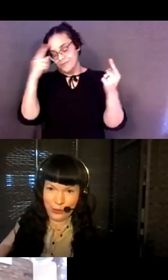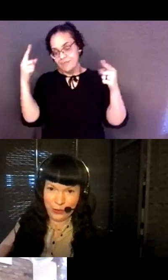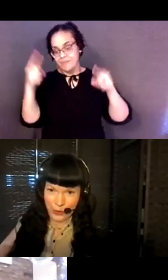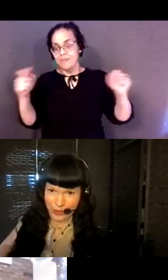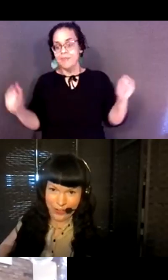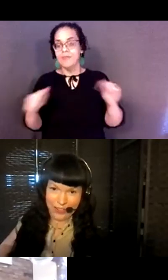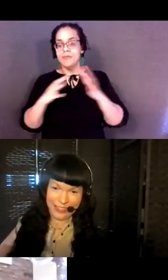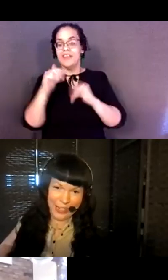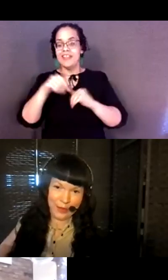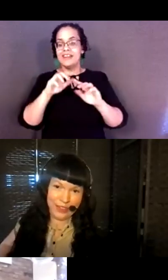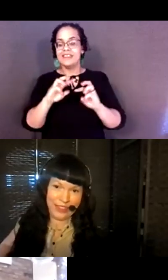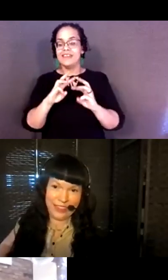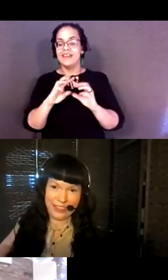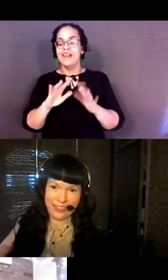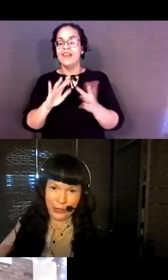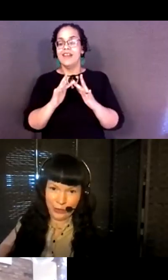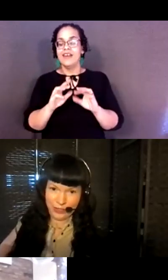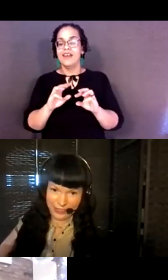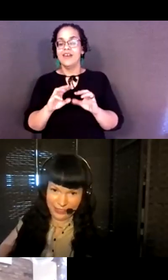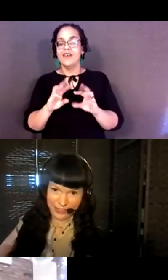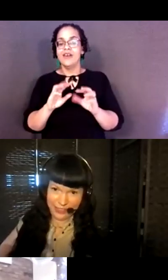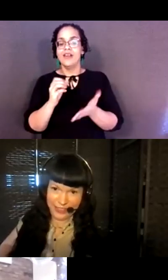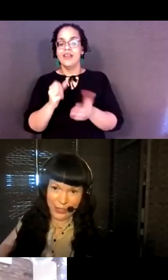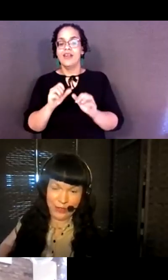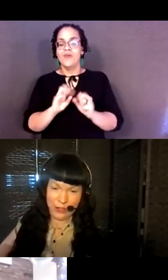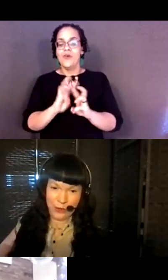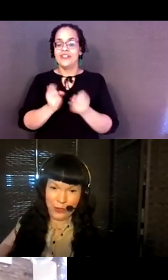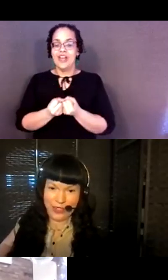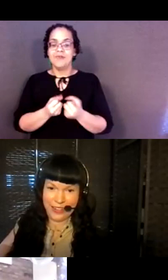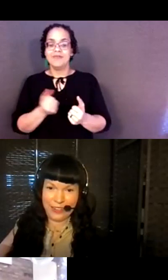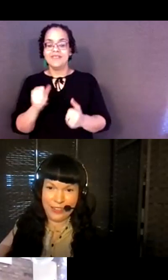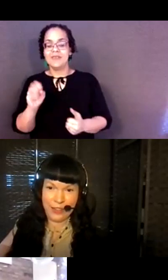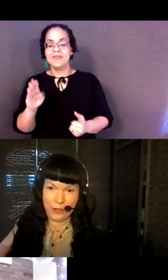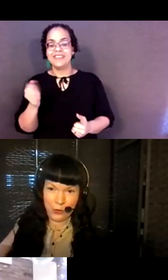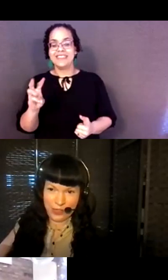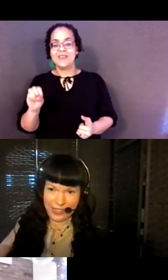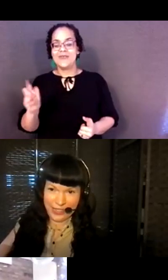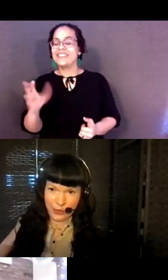webinar on Senate Bill 1606. Thank you